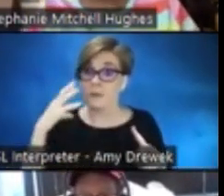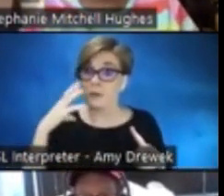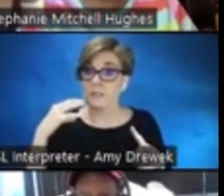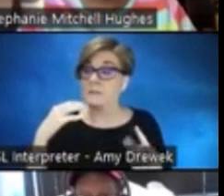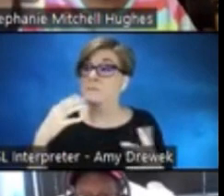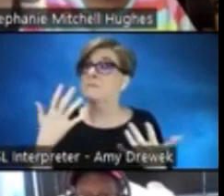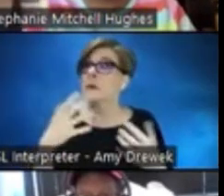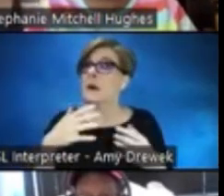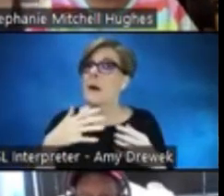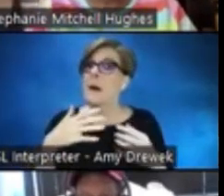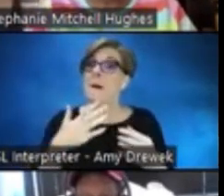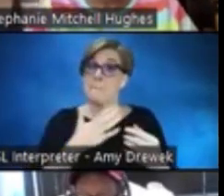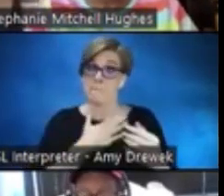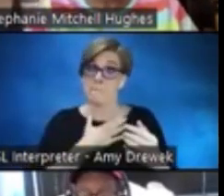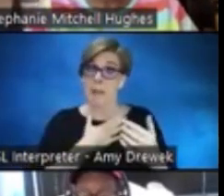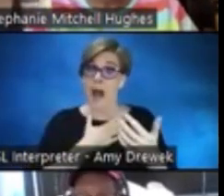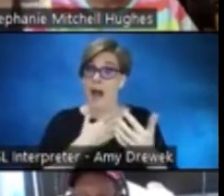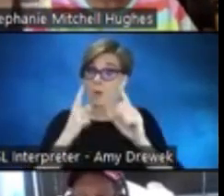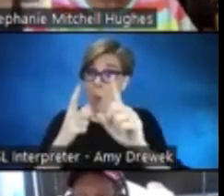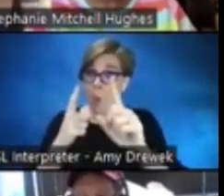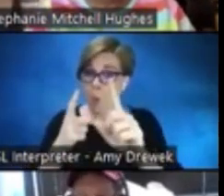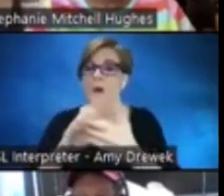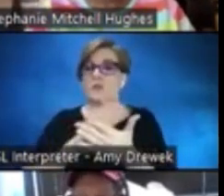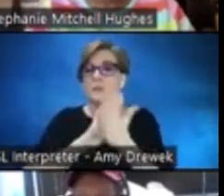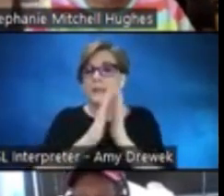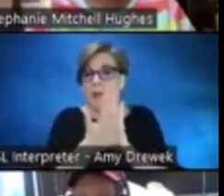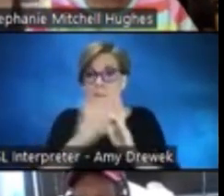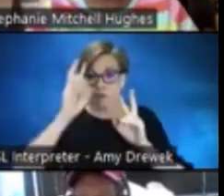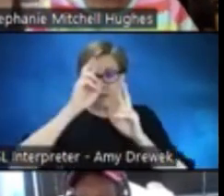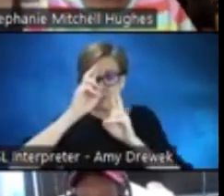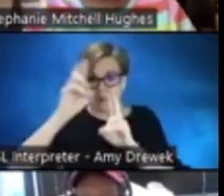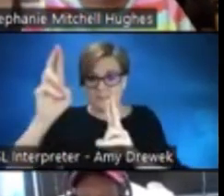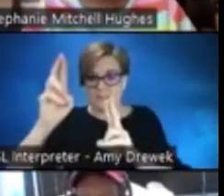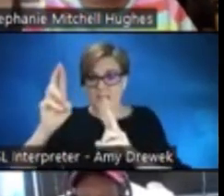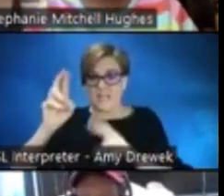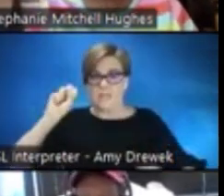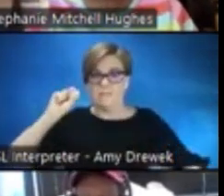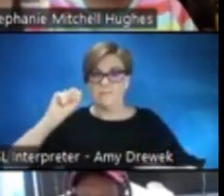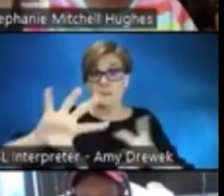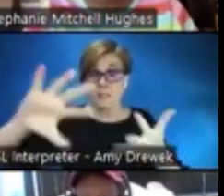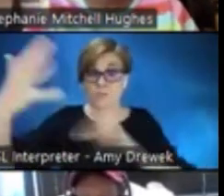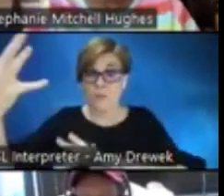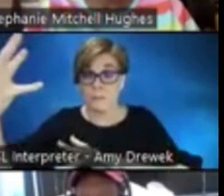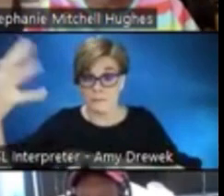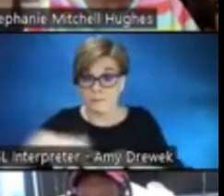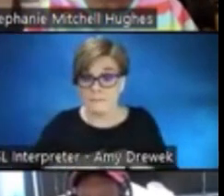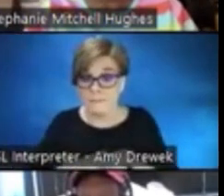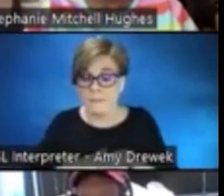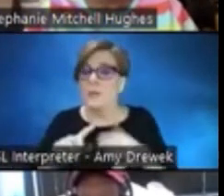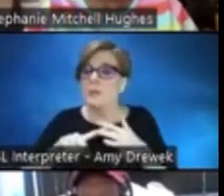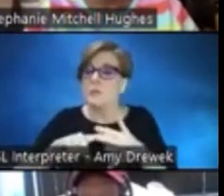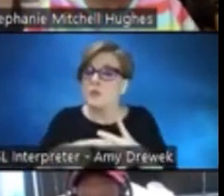DISRUPTIVE AND BEGIN HAVING CONVERSATIONS ABOUT THINGS THAT